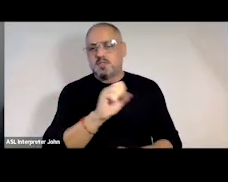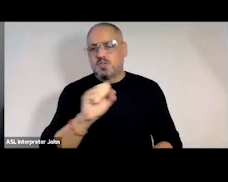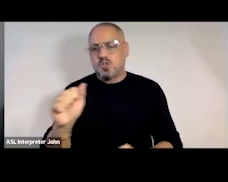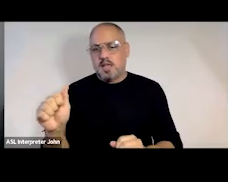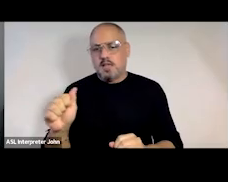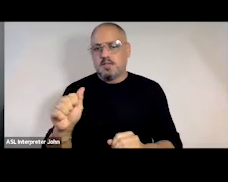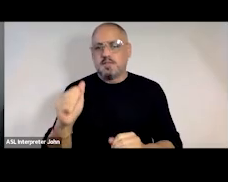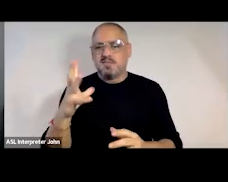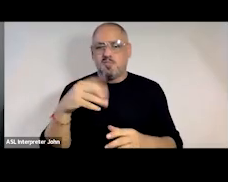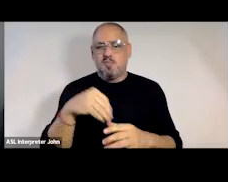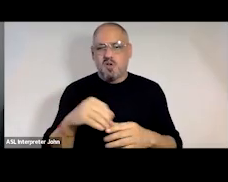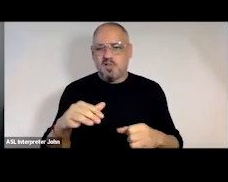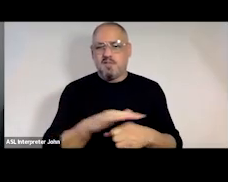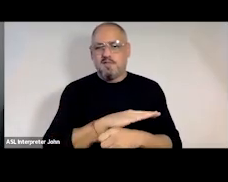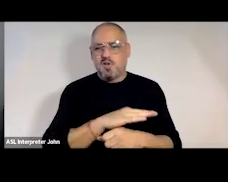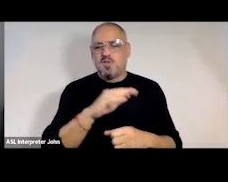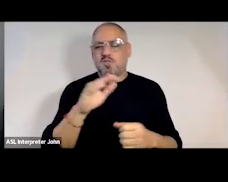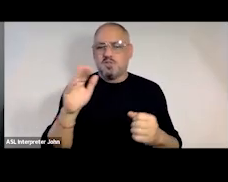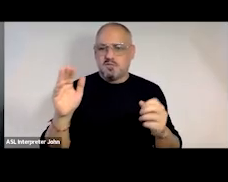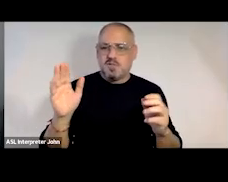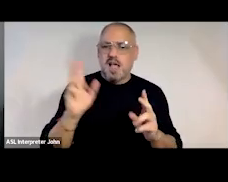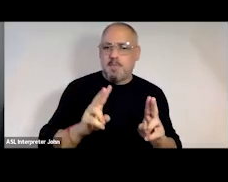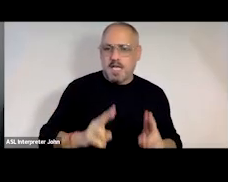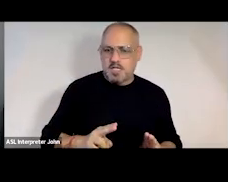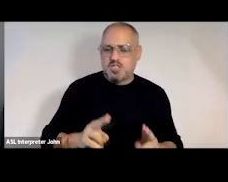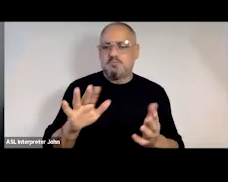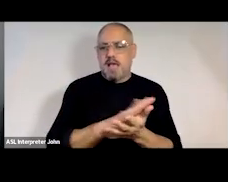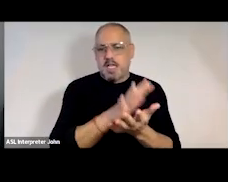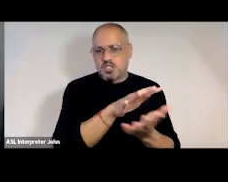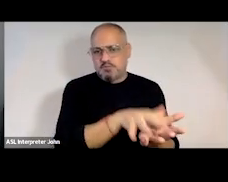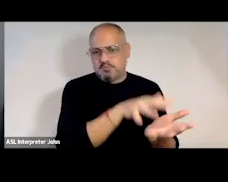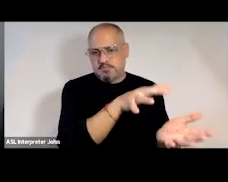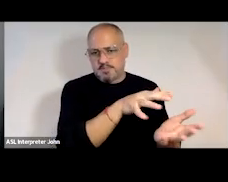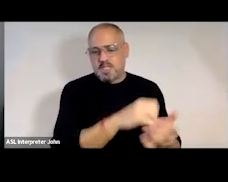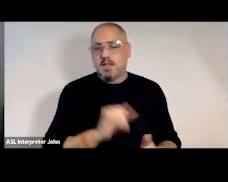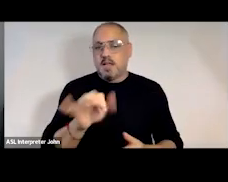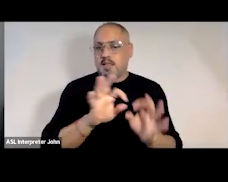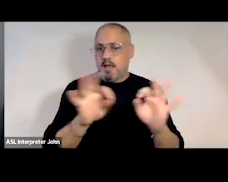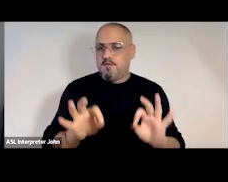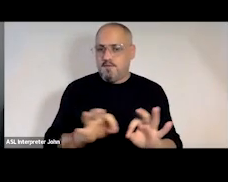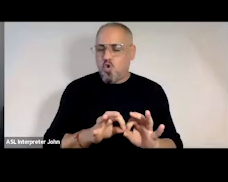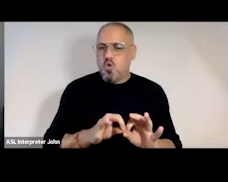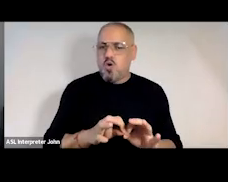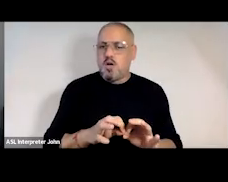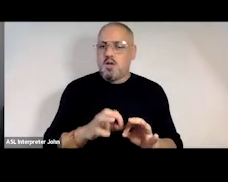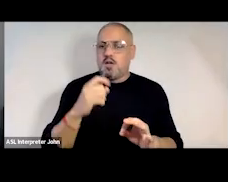as part of the complete SSI and SSDI application packet. And this form is for SSA and DDS